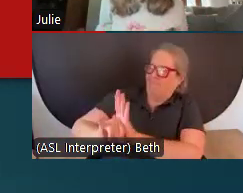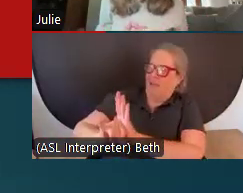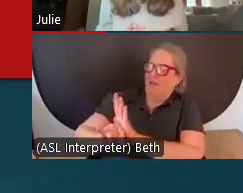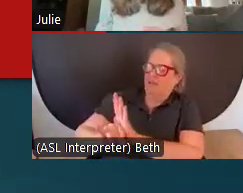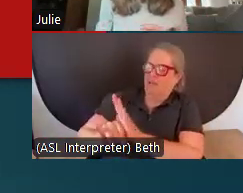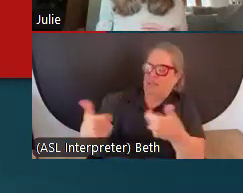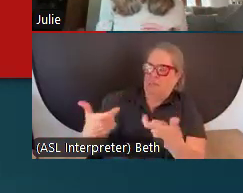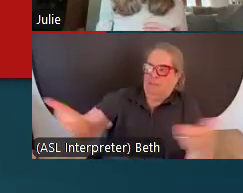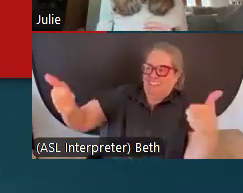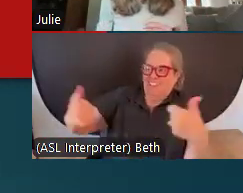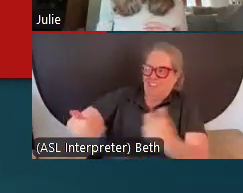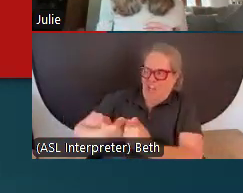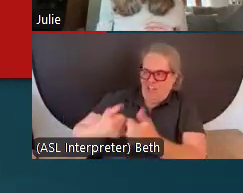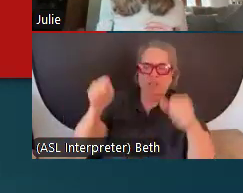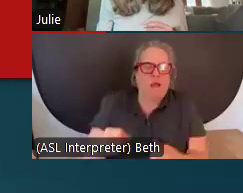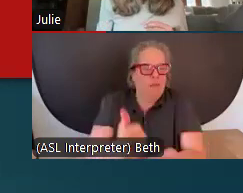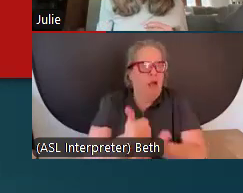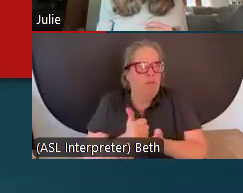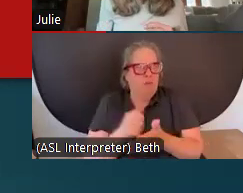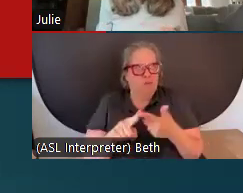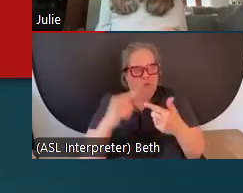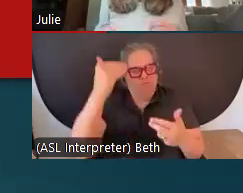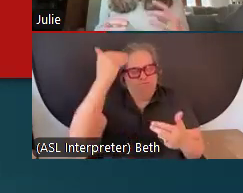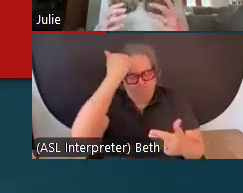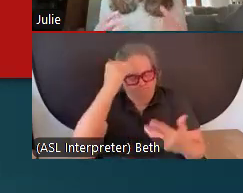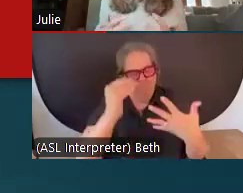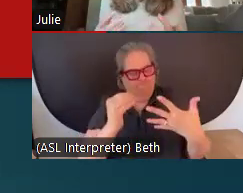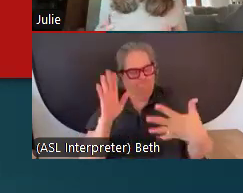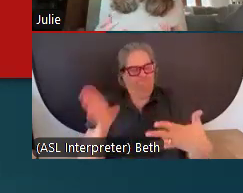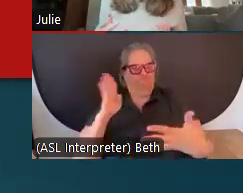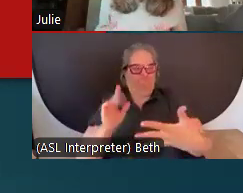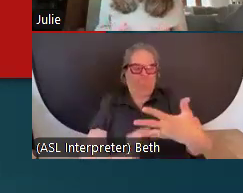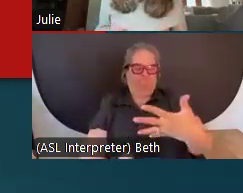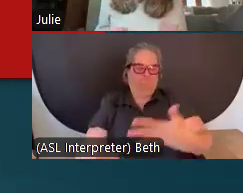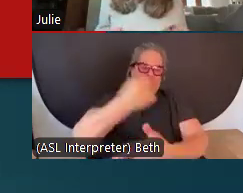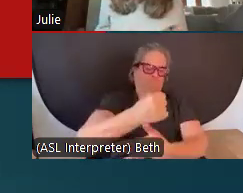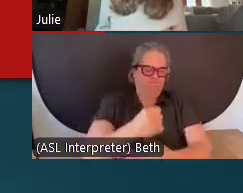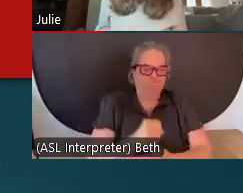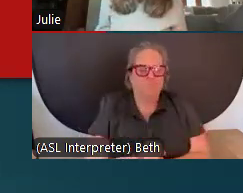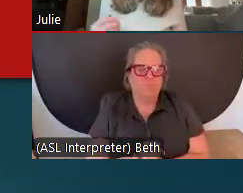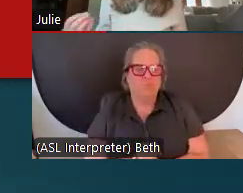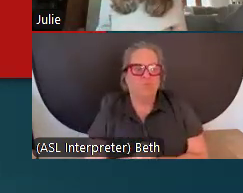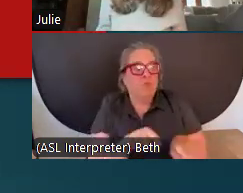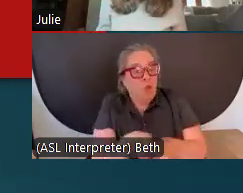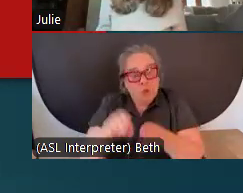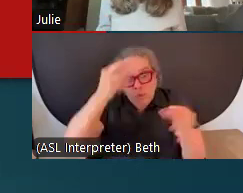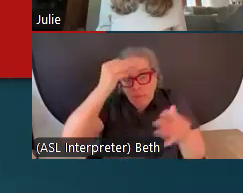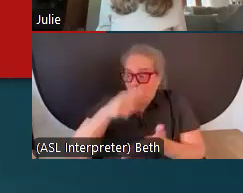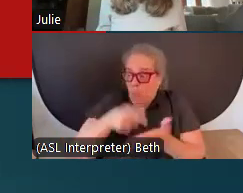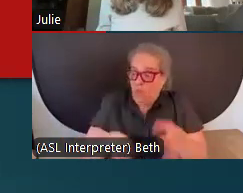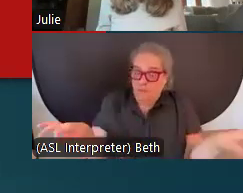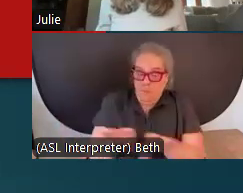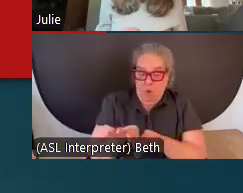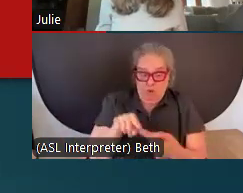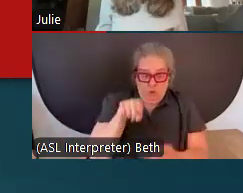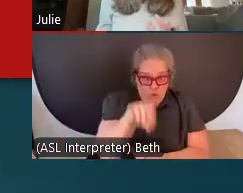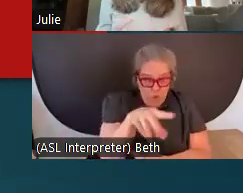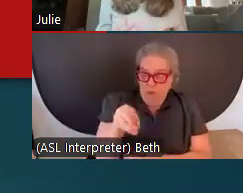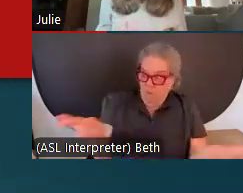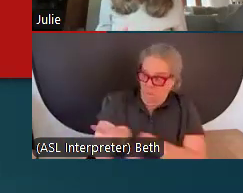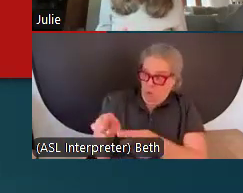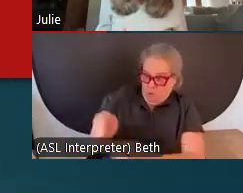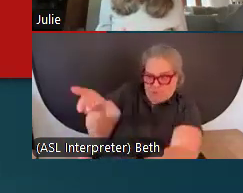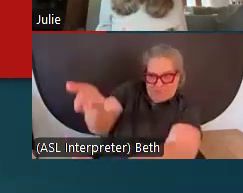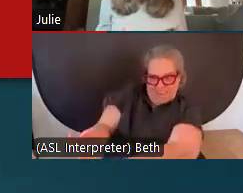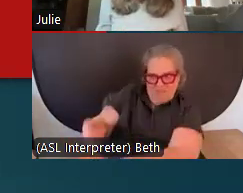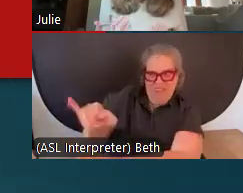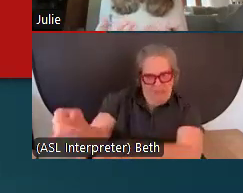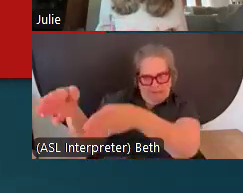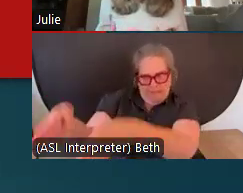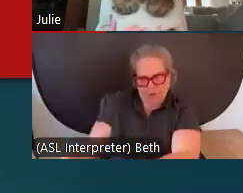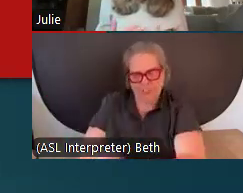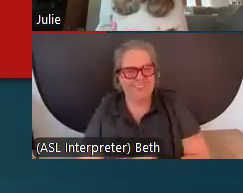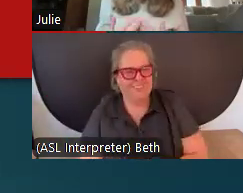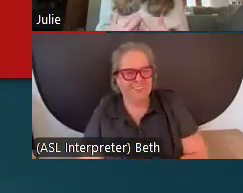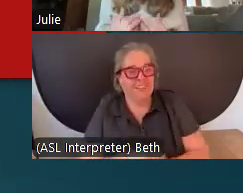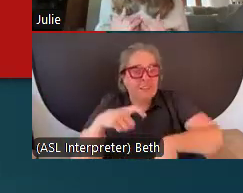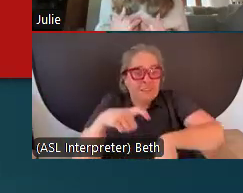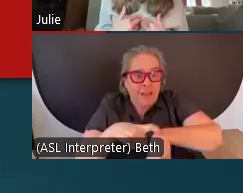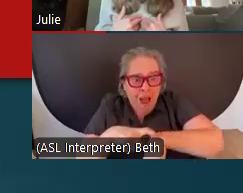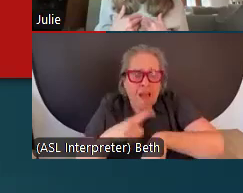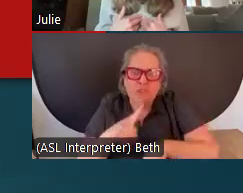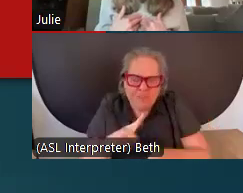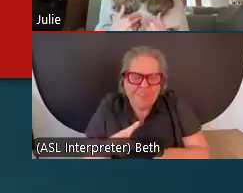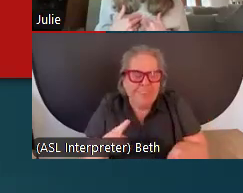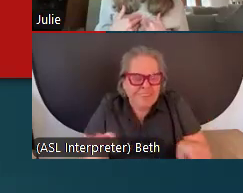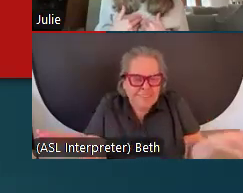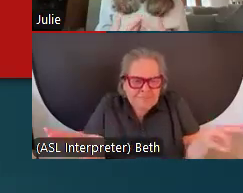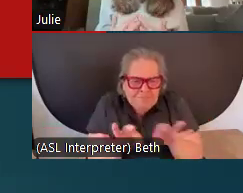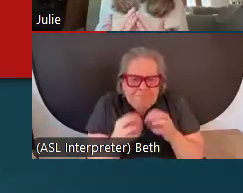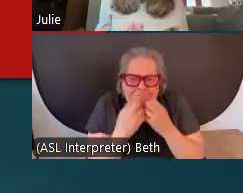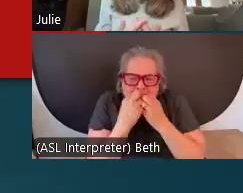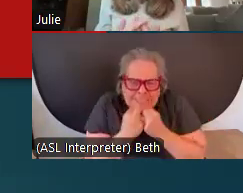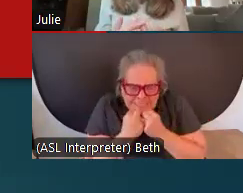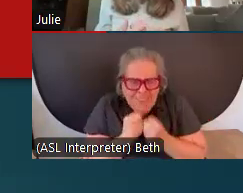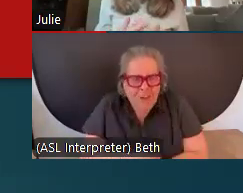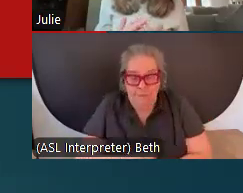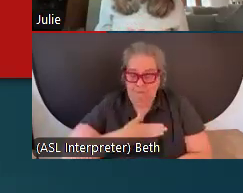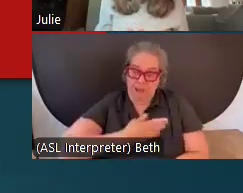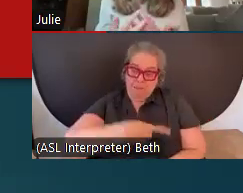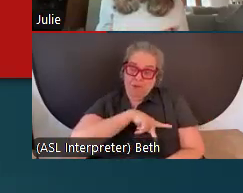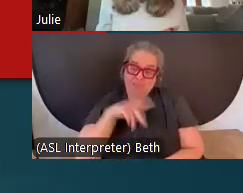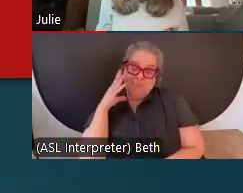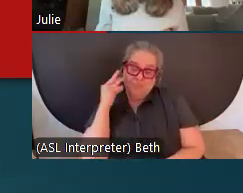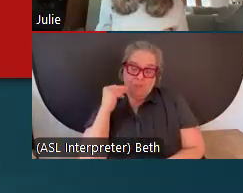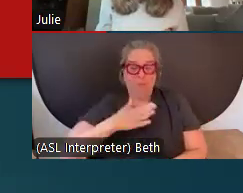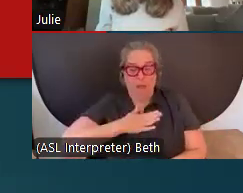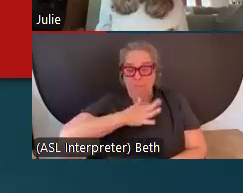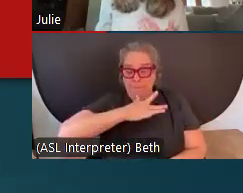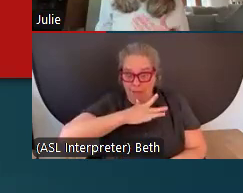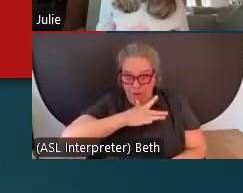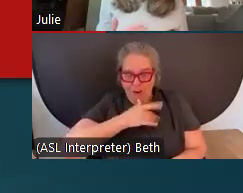Also, another thing, which I haven't really talked about, and this is this issue of also think about what is important to you and your loved one, because time is so meaningful, and I'm speaking about this from my own personal experience with my mom, who passed away 14 years ago.